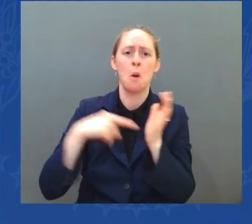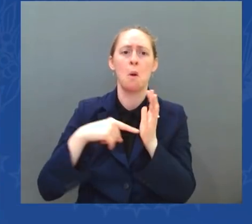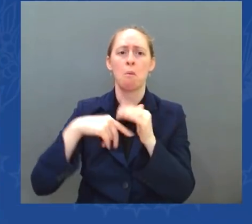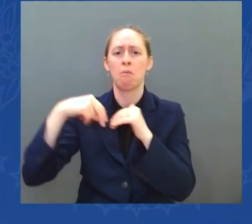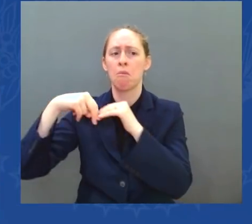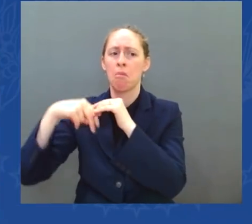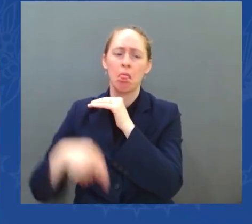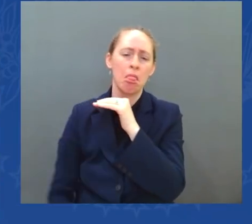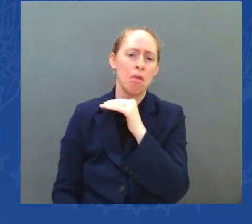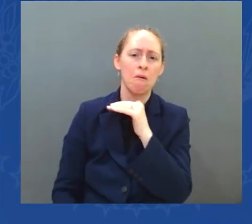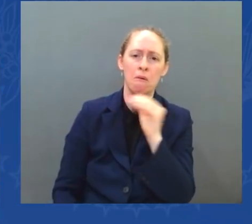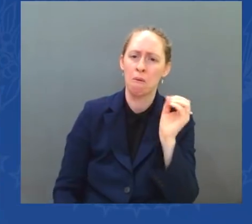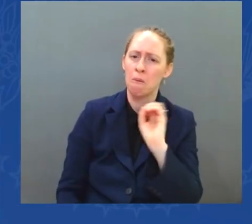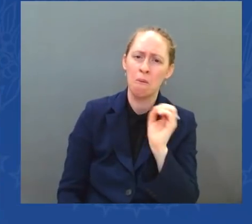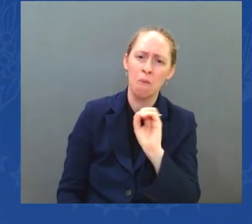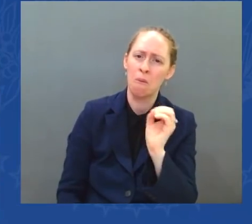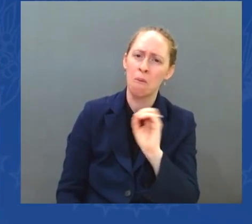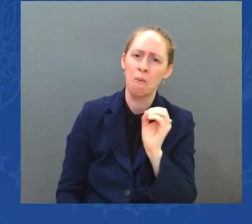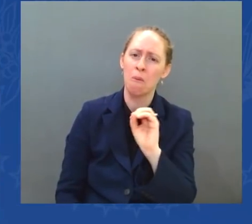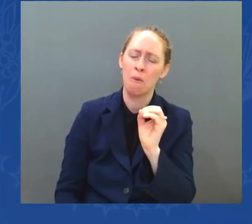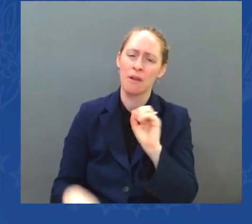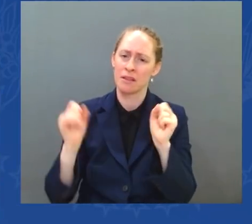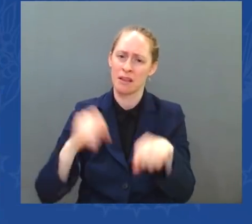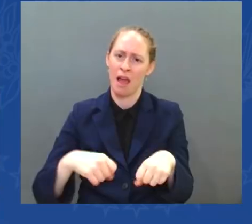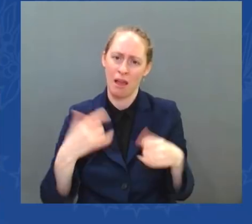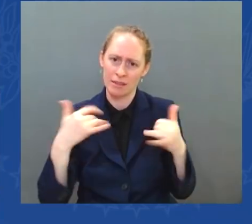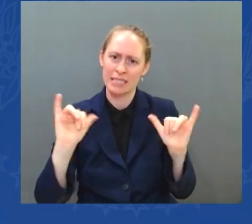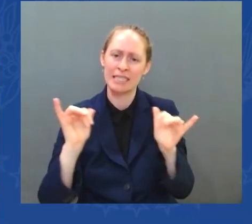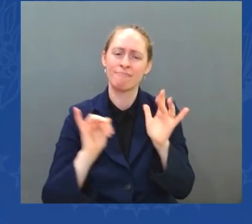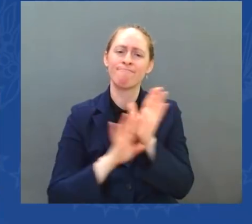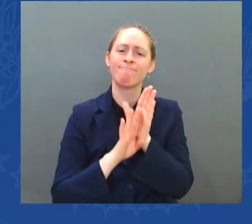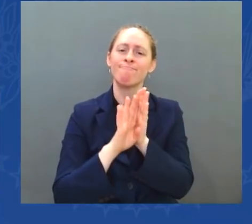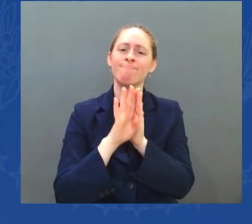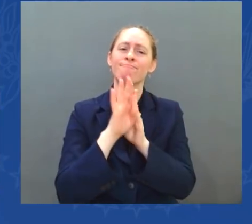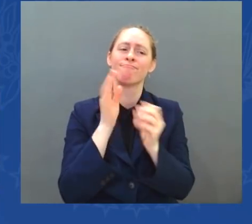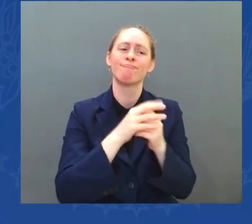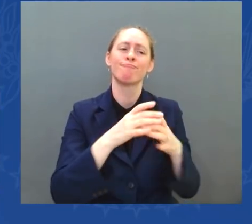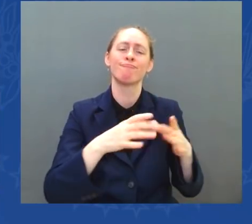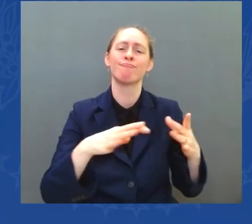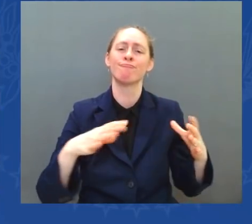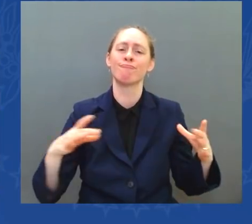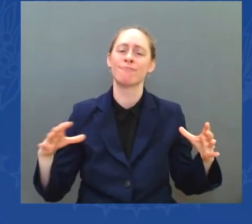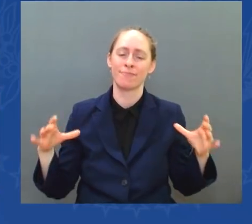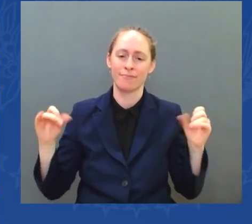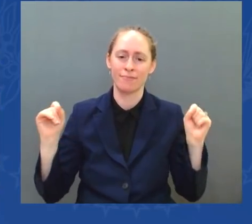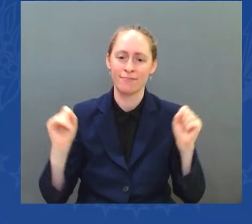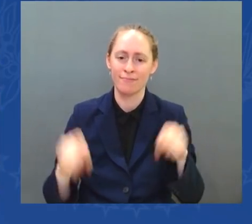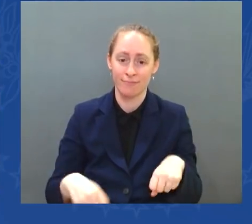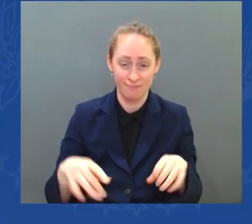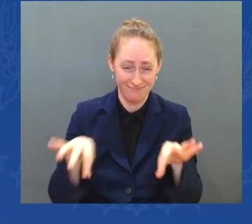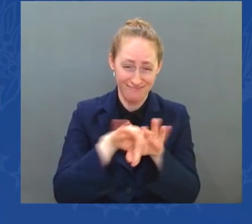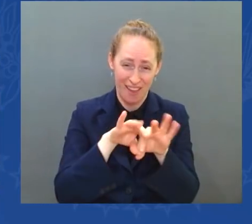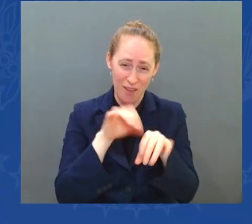There's not a single thing America can't do when we do it together as the United States of America.